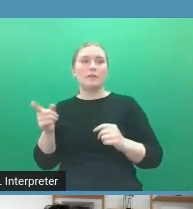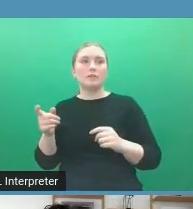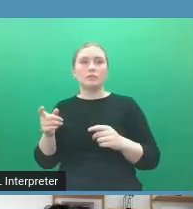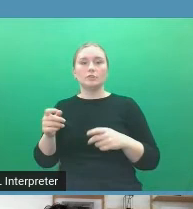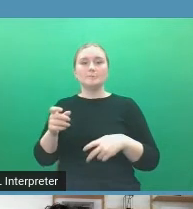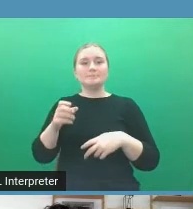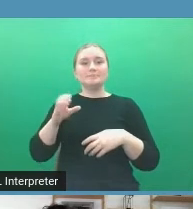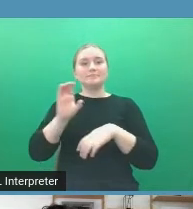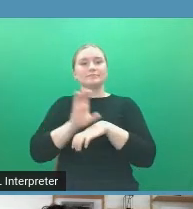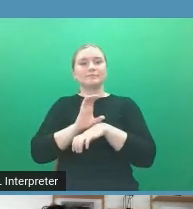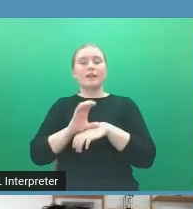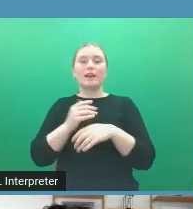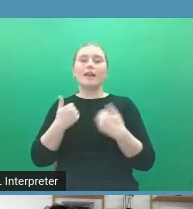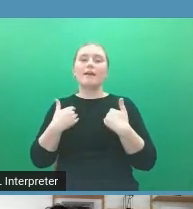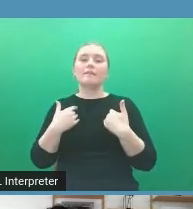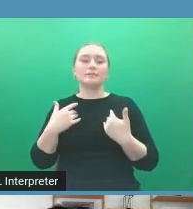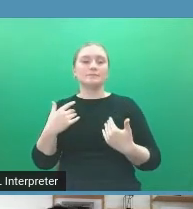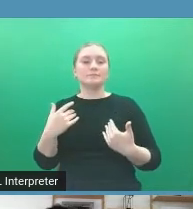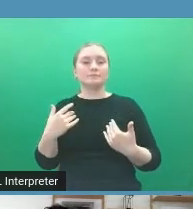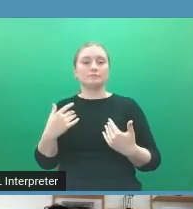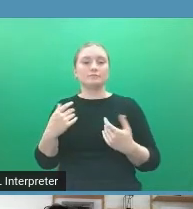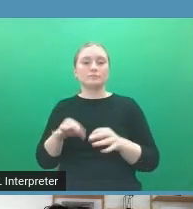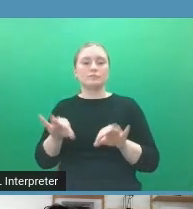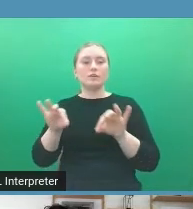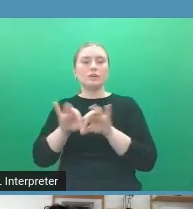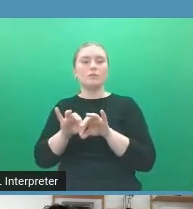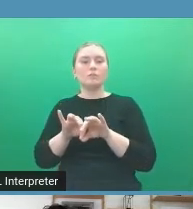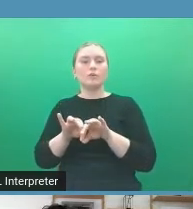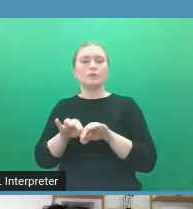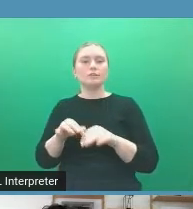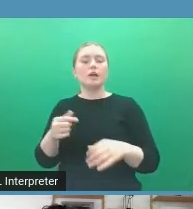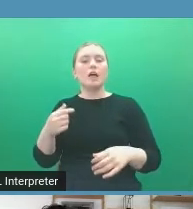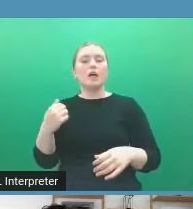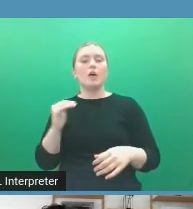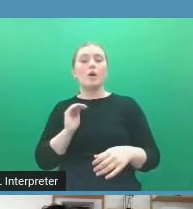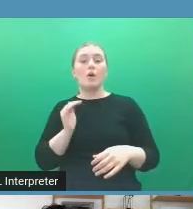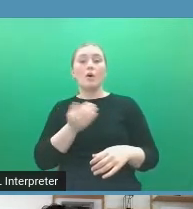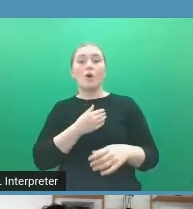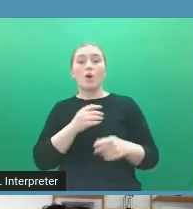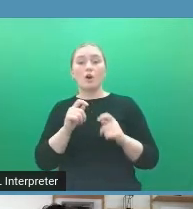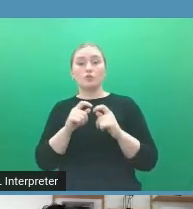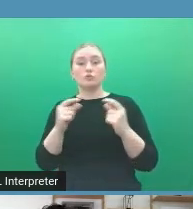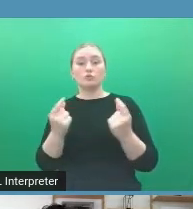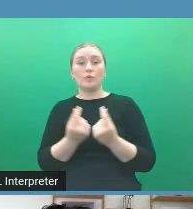and so something that we really fully believe in is this idea of enterprise content management.